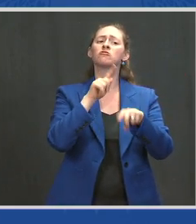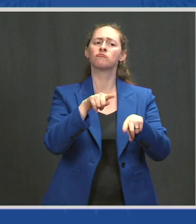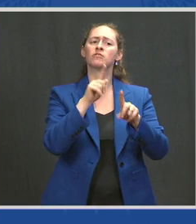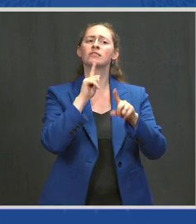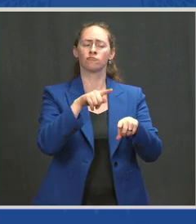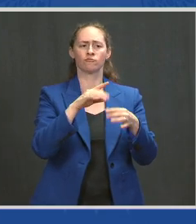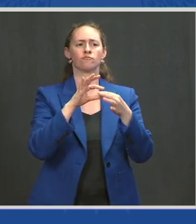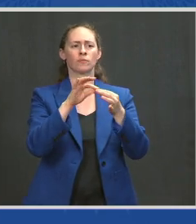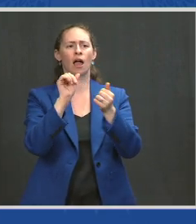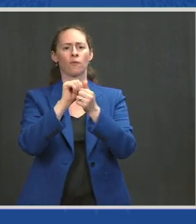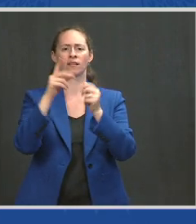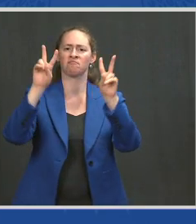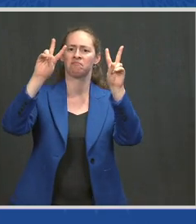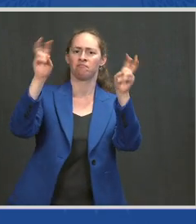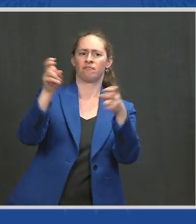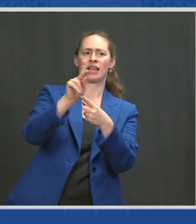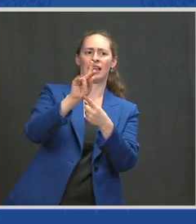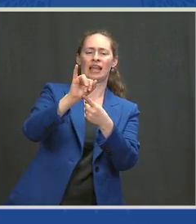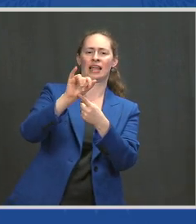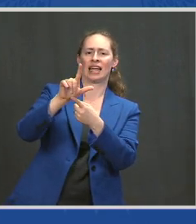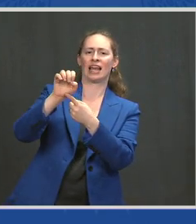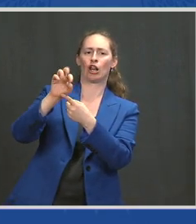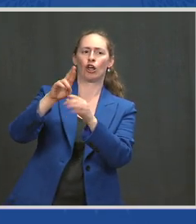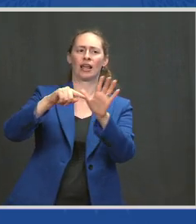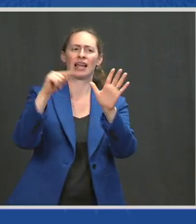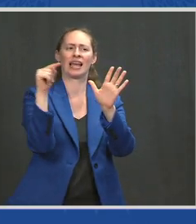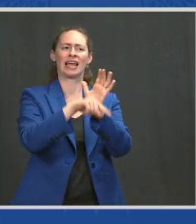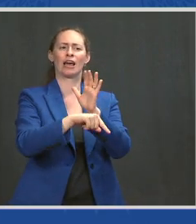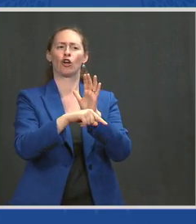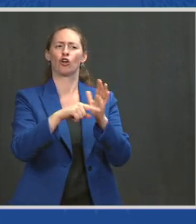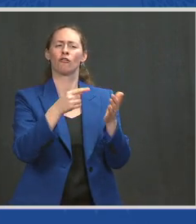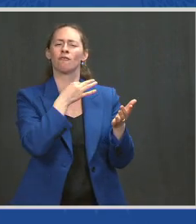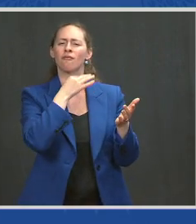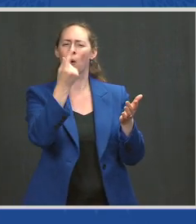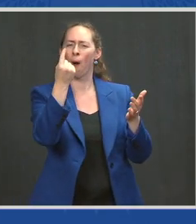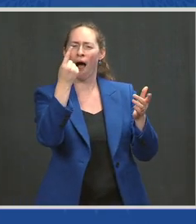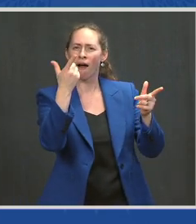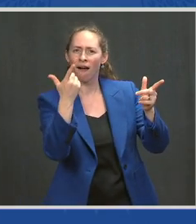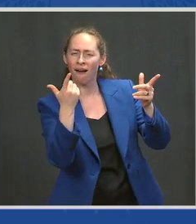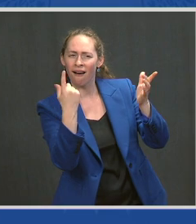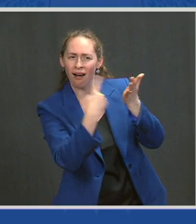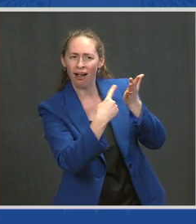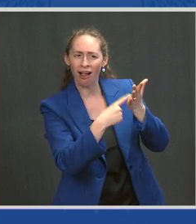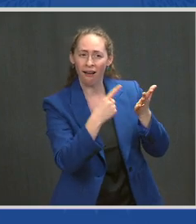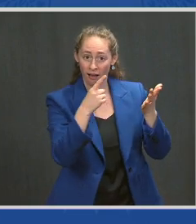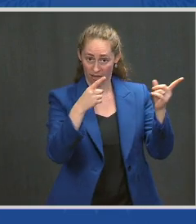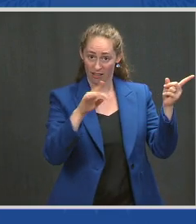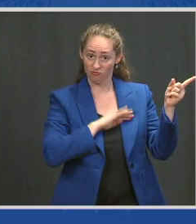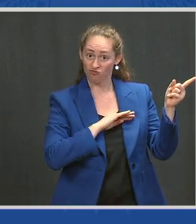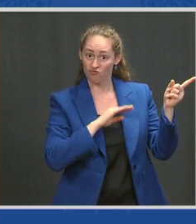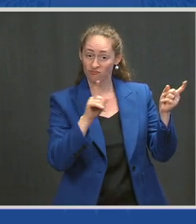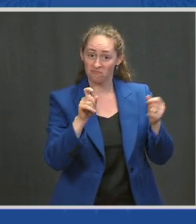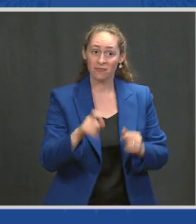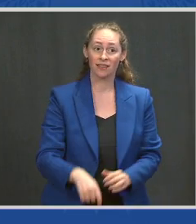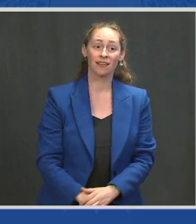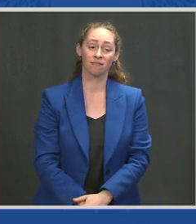Could you give us your side on this? What did you tell him? The President: He's satisfied. Why would I bring it up again?